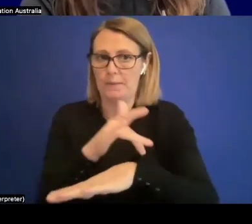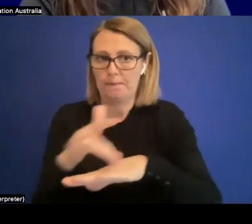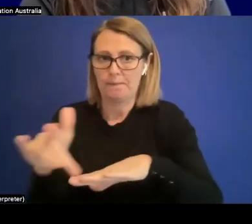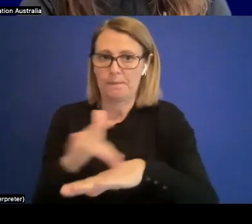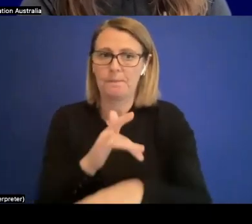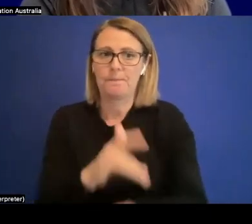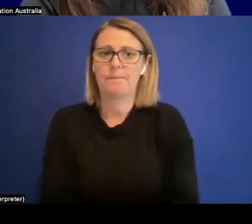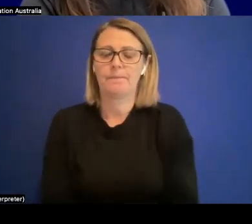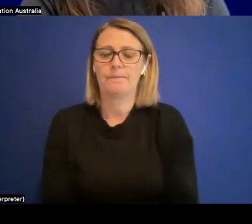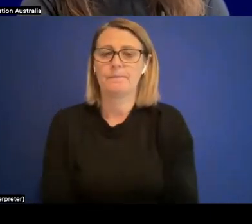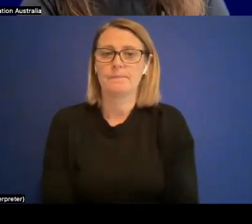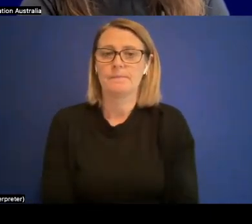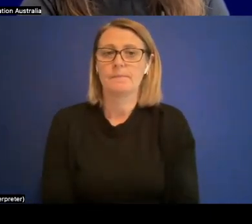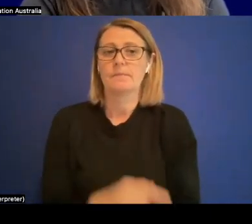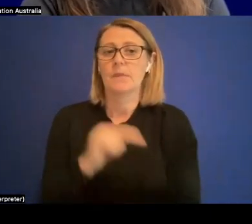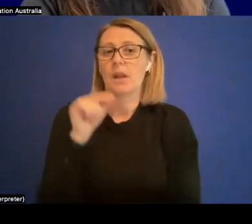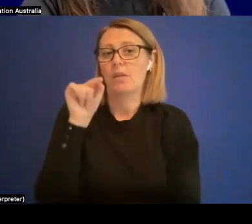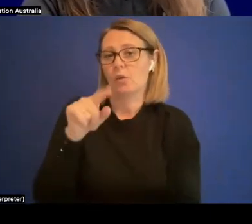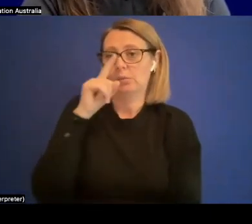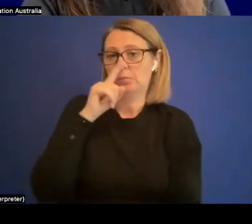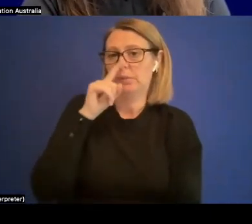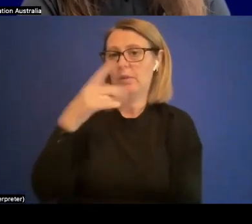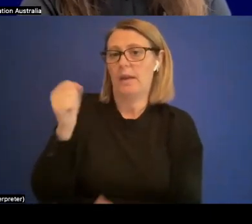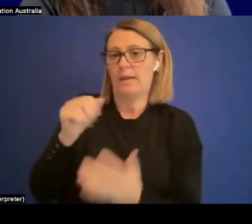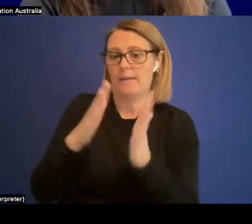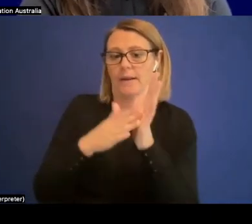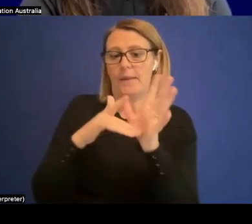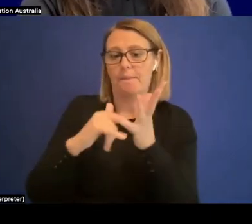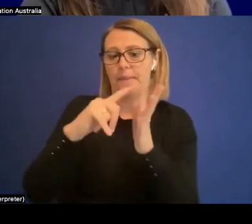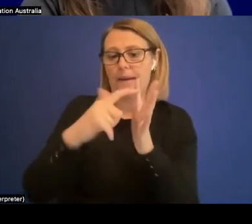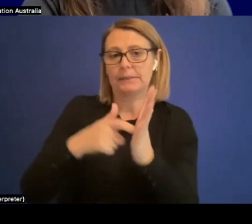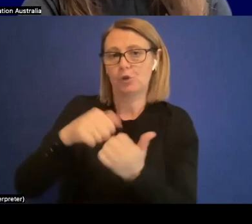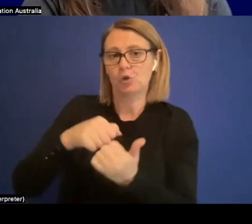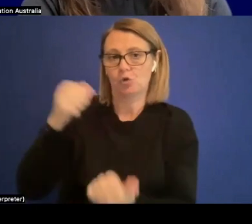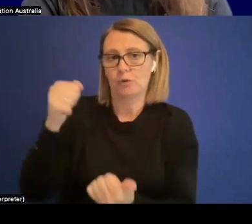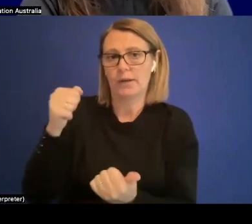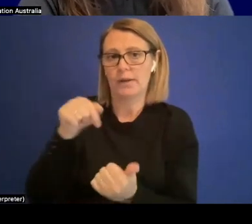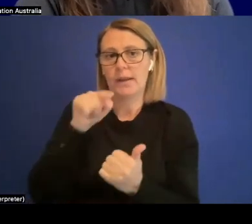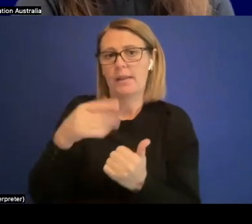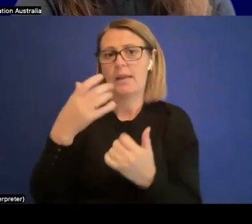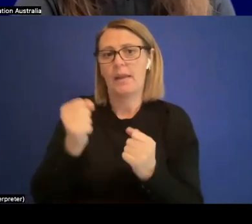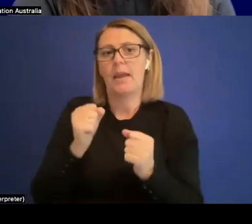and creative arts therapists have a master's degree and complete supervised practice to then